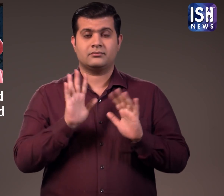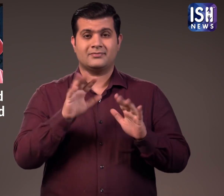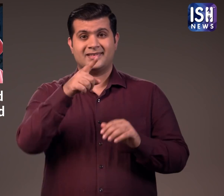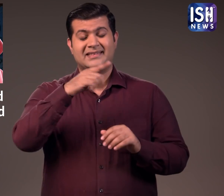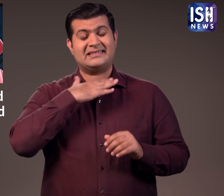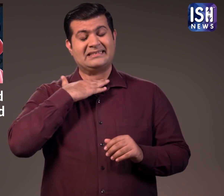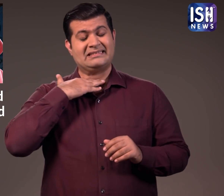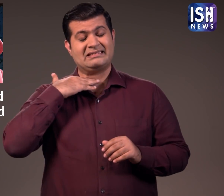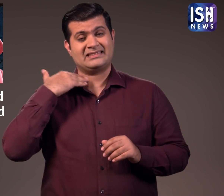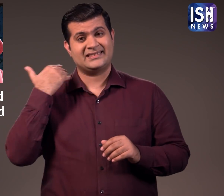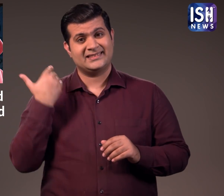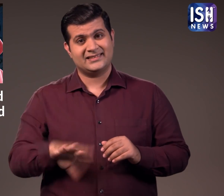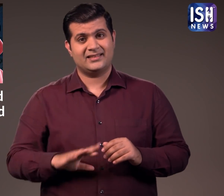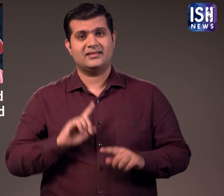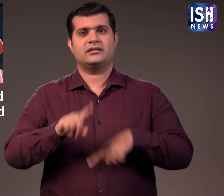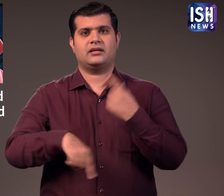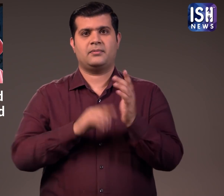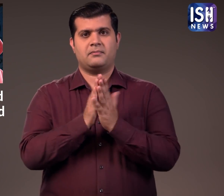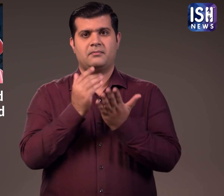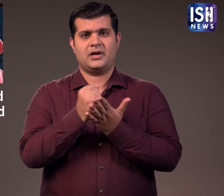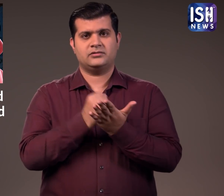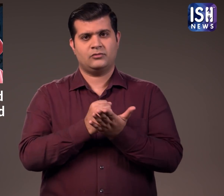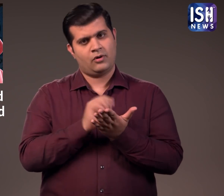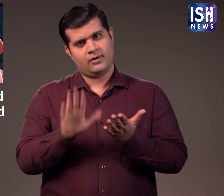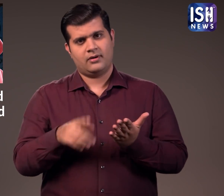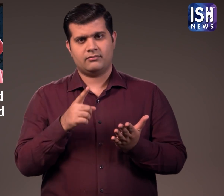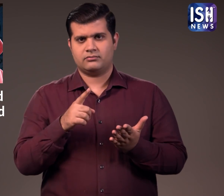Can you have a passport after your death?